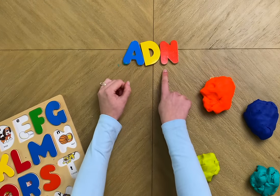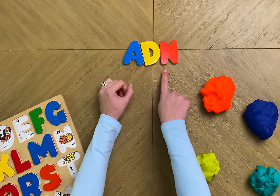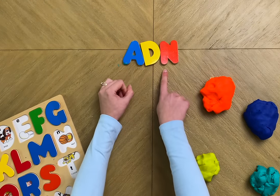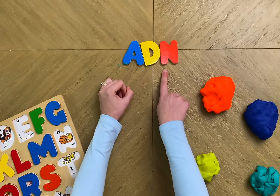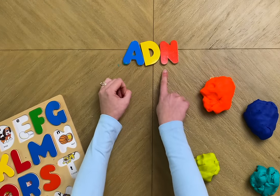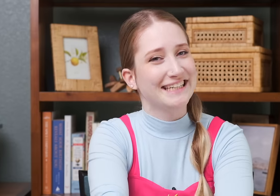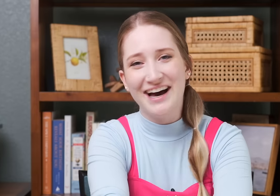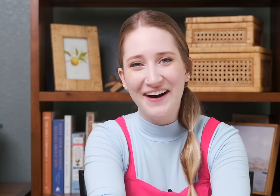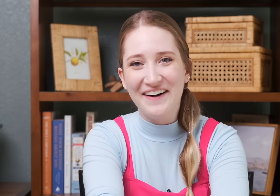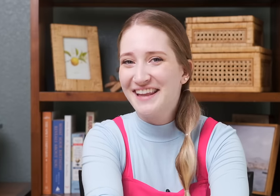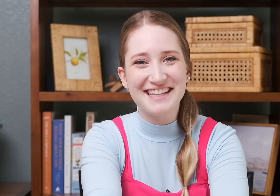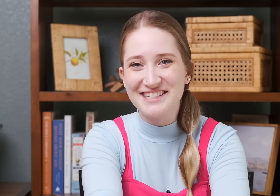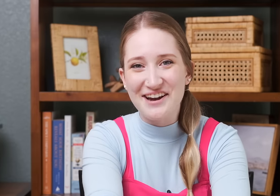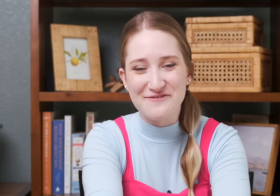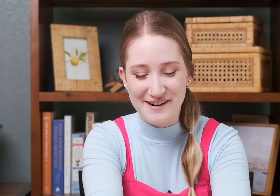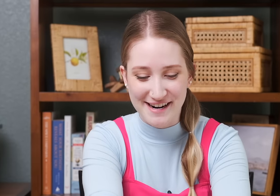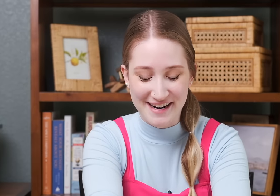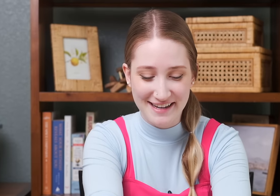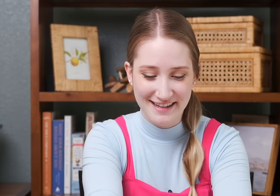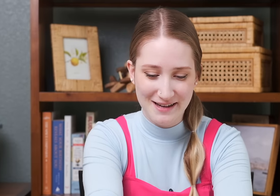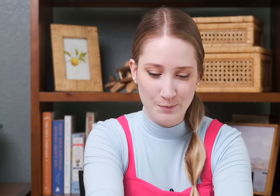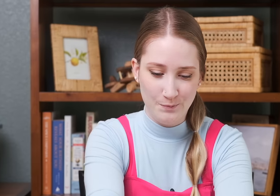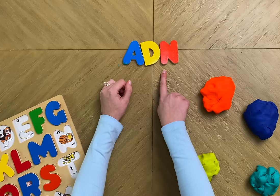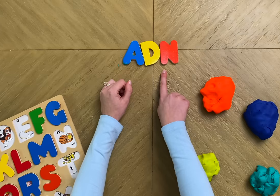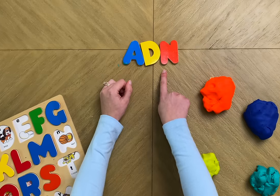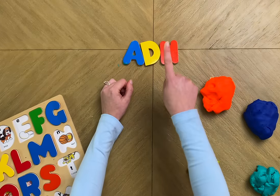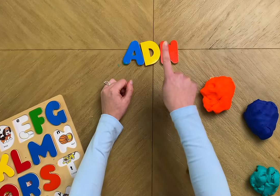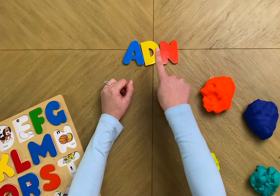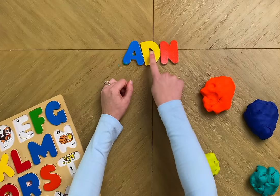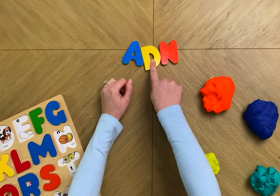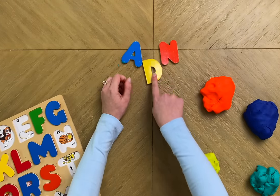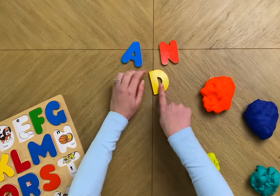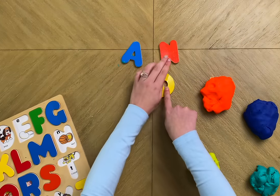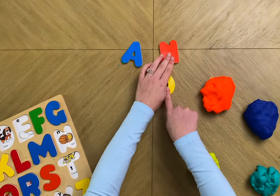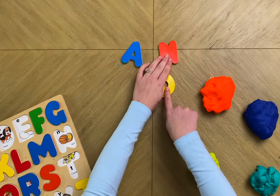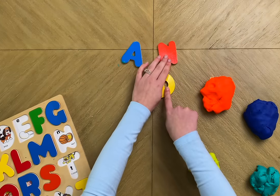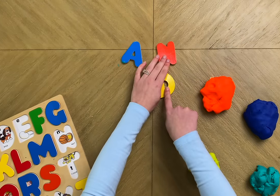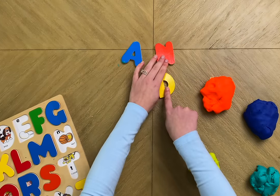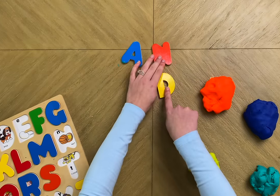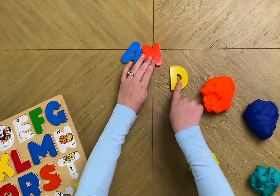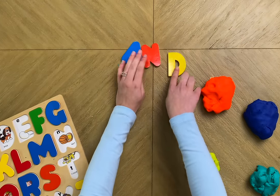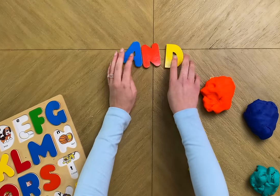And. No, that's not a word. Maybe if we switch the D and the N.